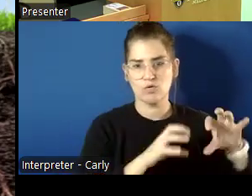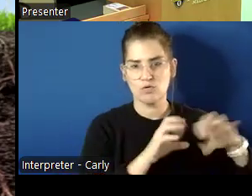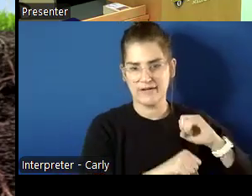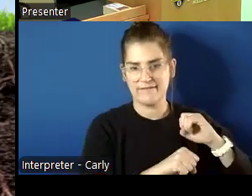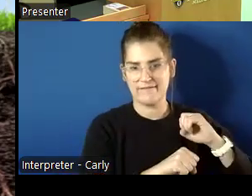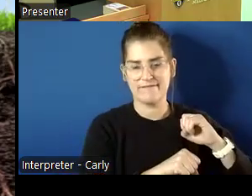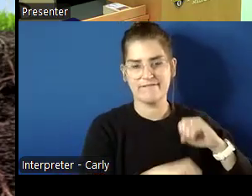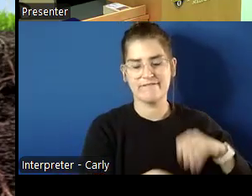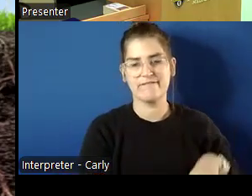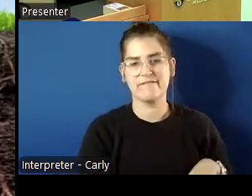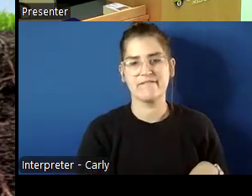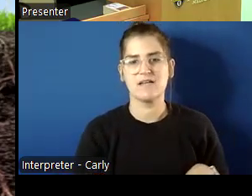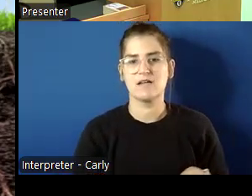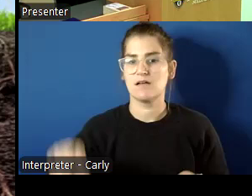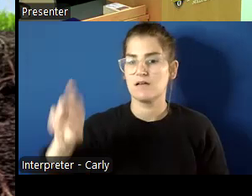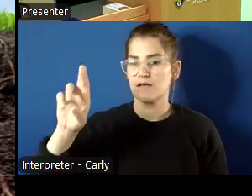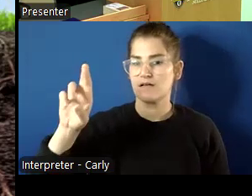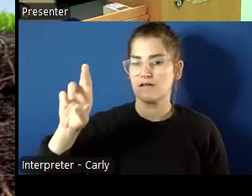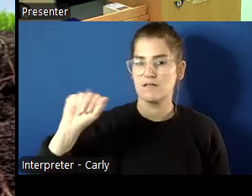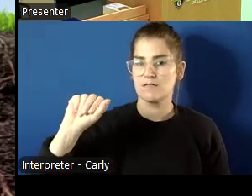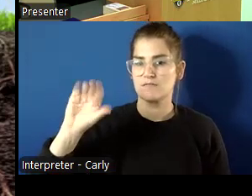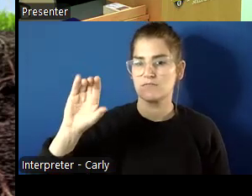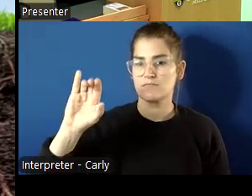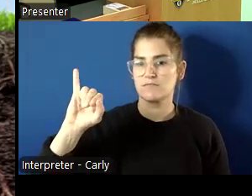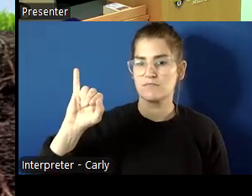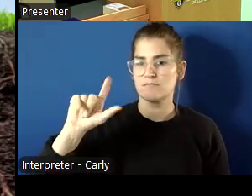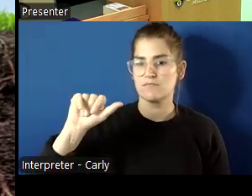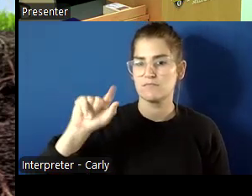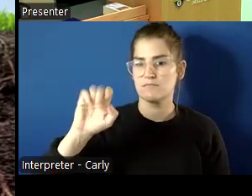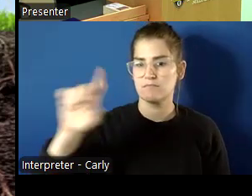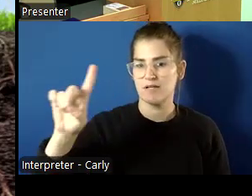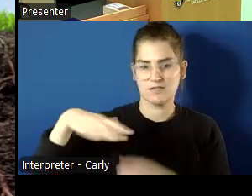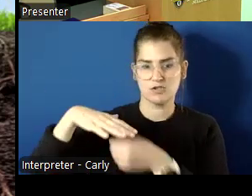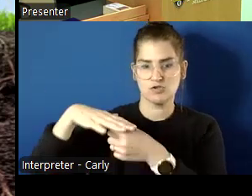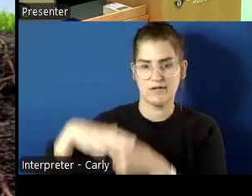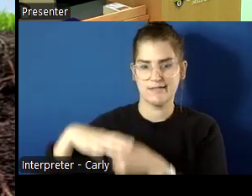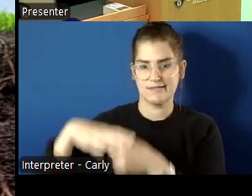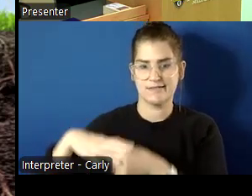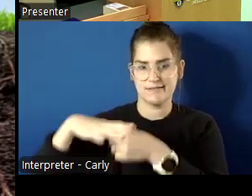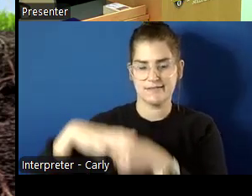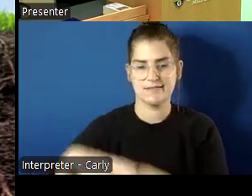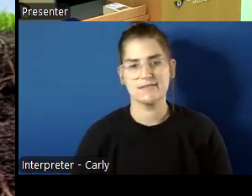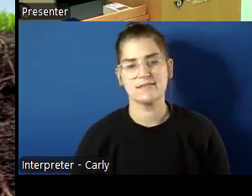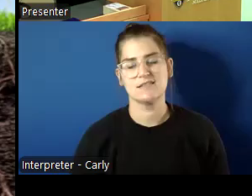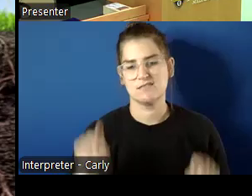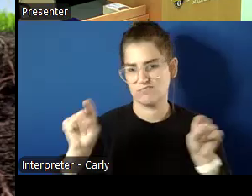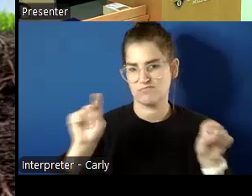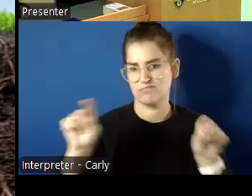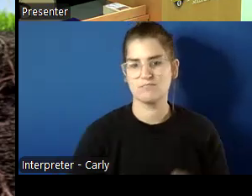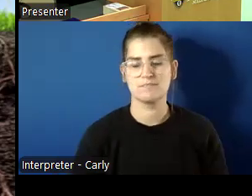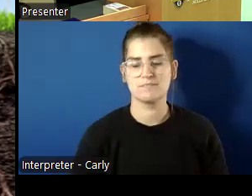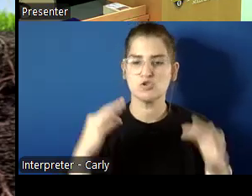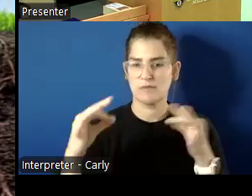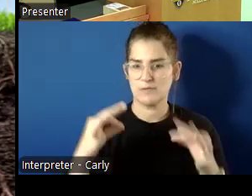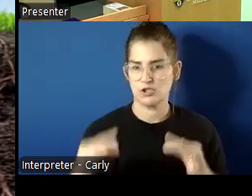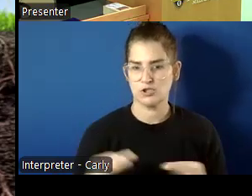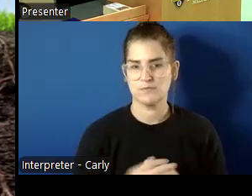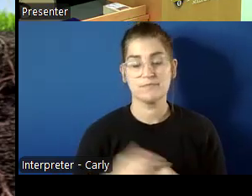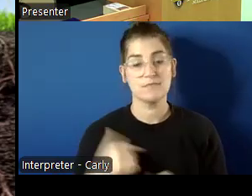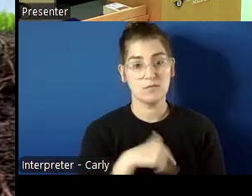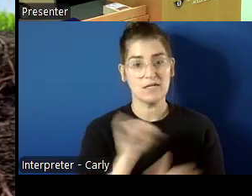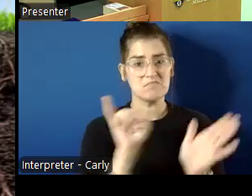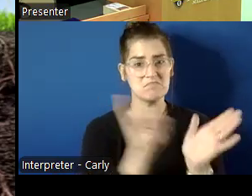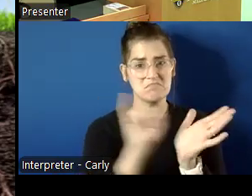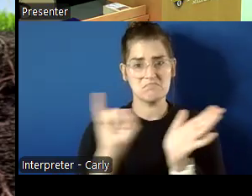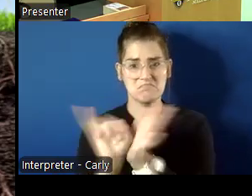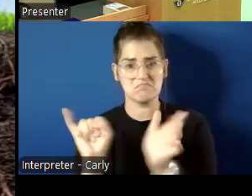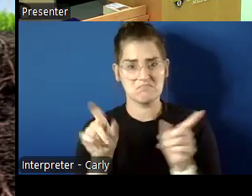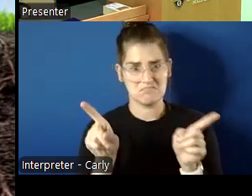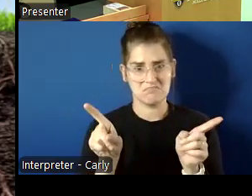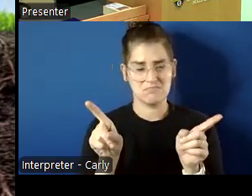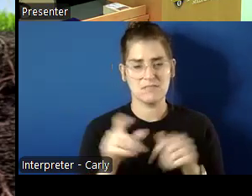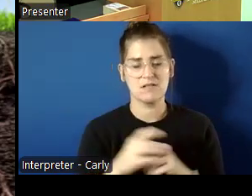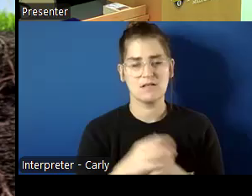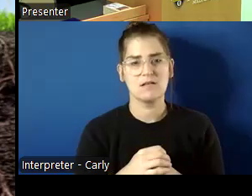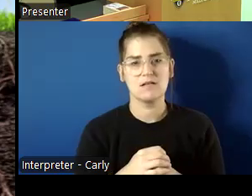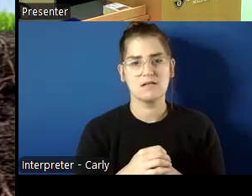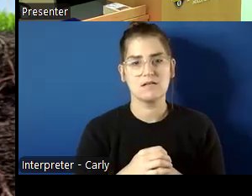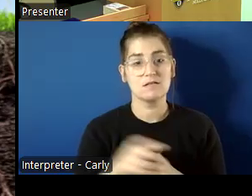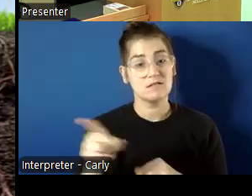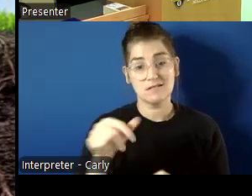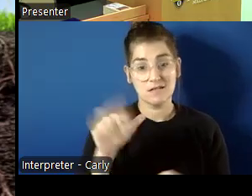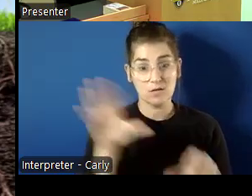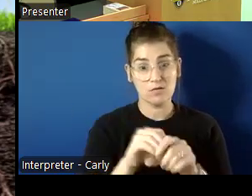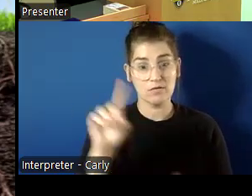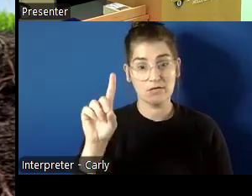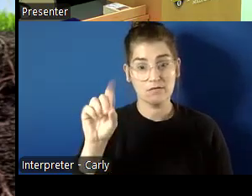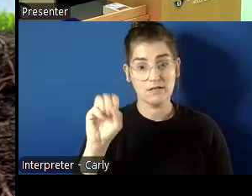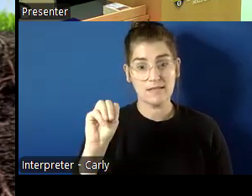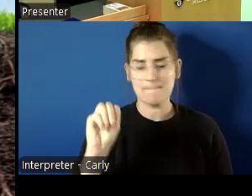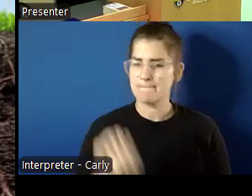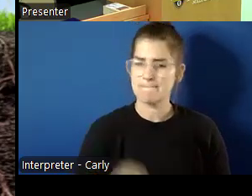things like racialized grief, racialized stress. We identify those. They are not in DSM. And if